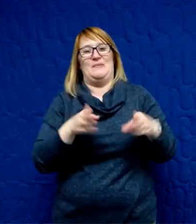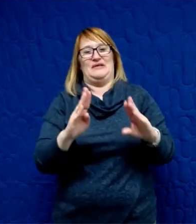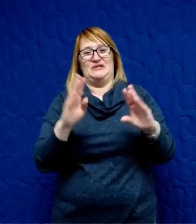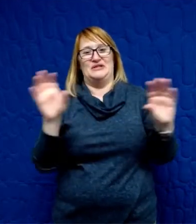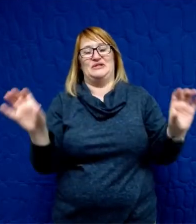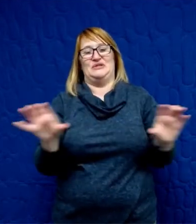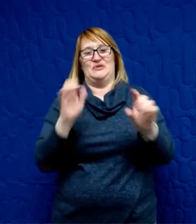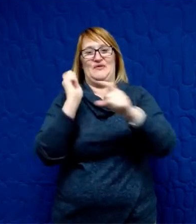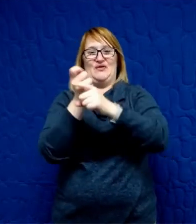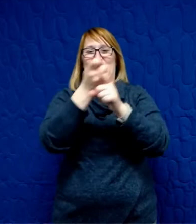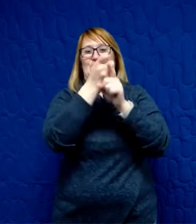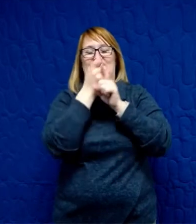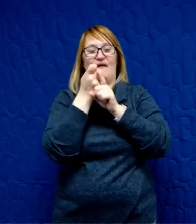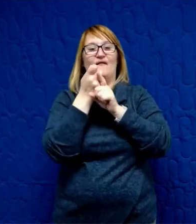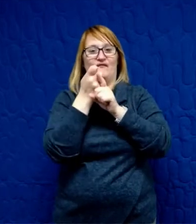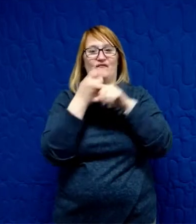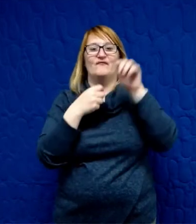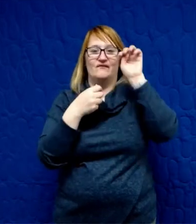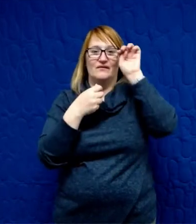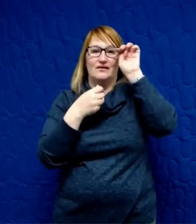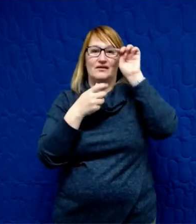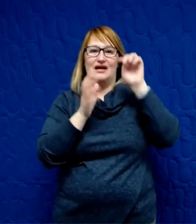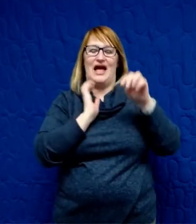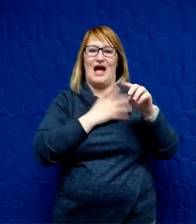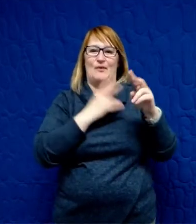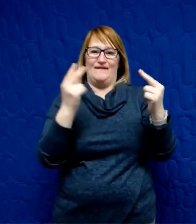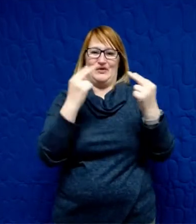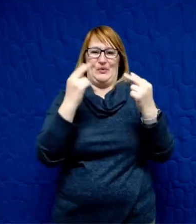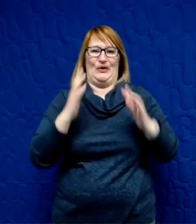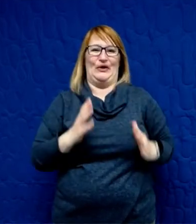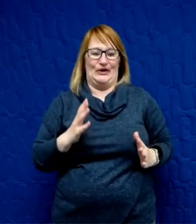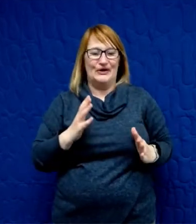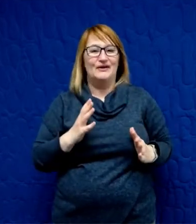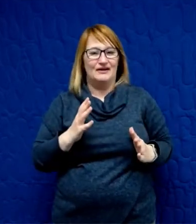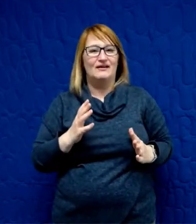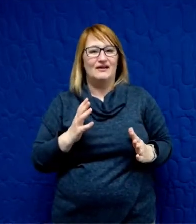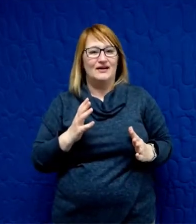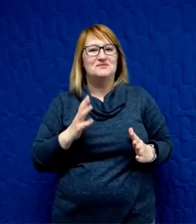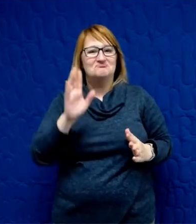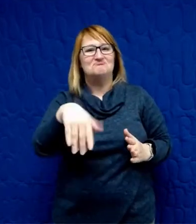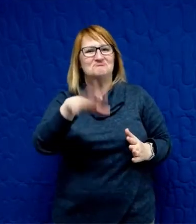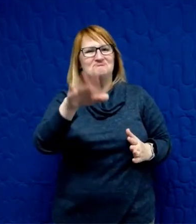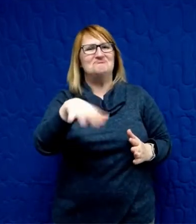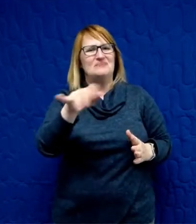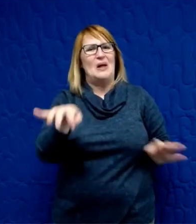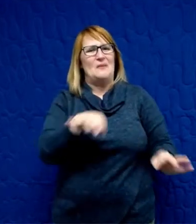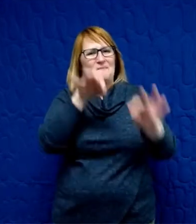sentiment to you our loyal viewer to also say that this is a perfect